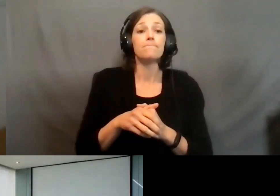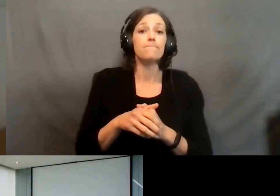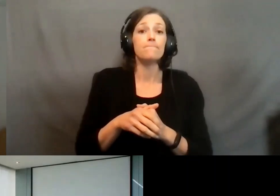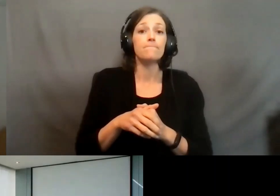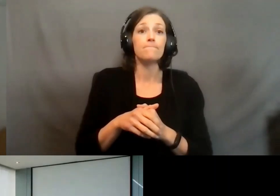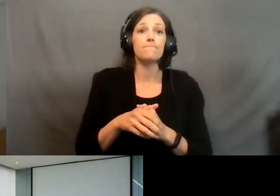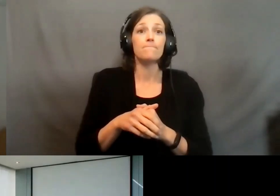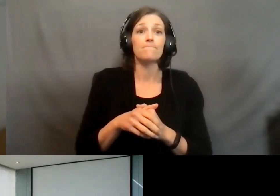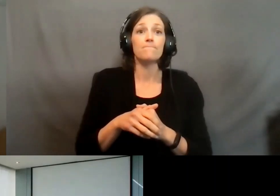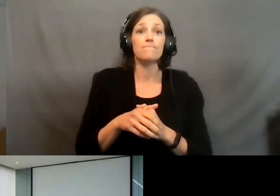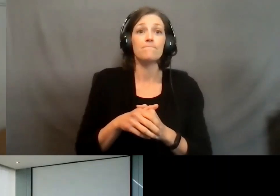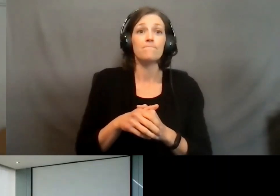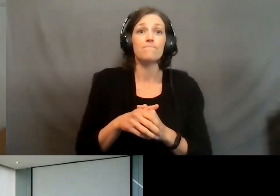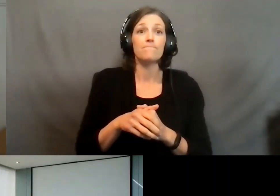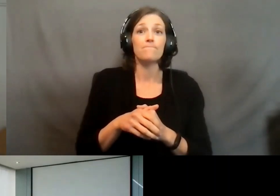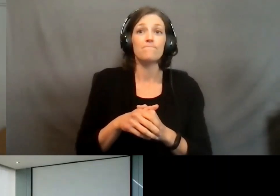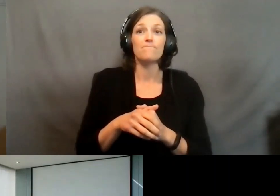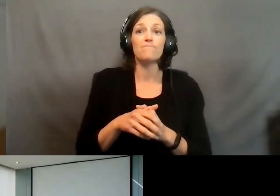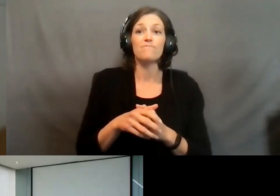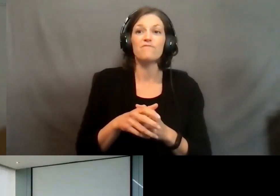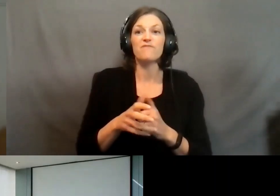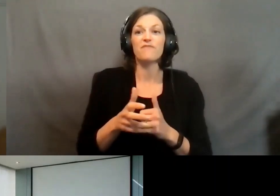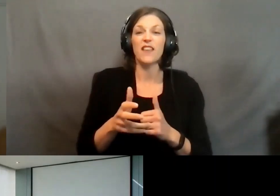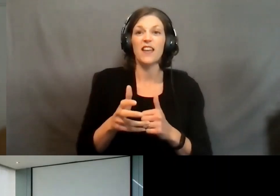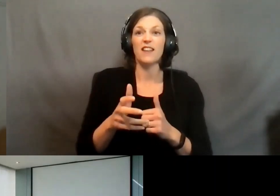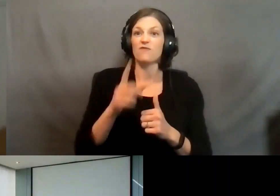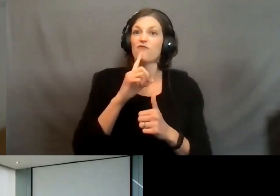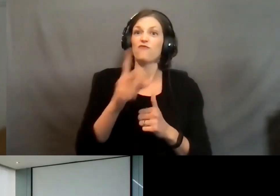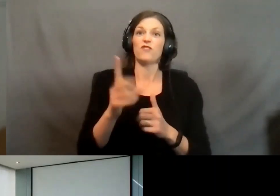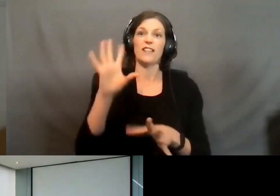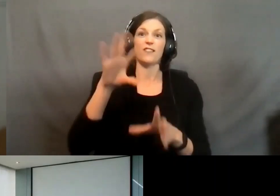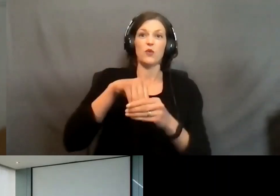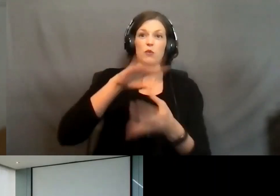12:13:27 of the one-stop shopping 12:13:33 is essentially done for